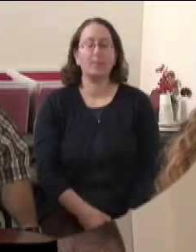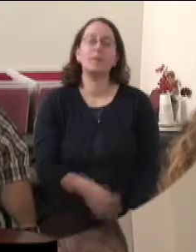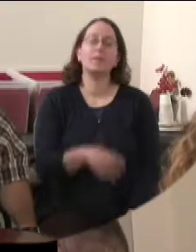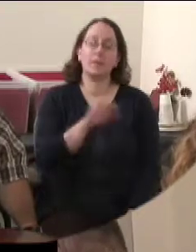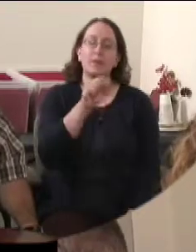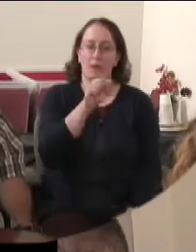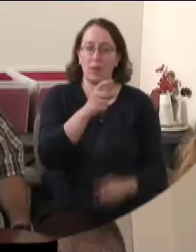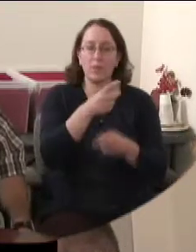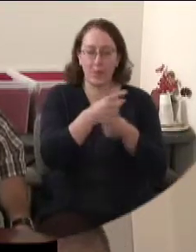Steven: That's correct.